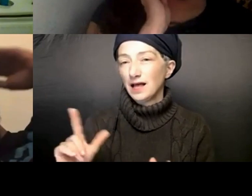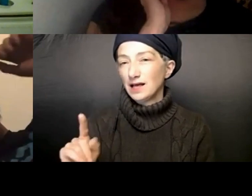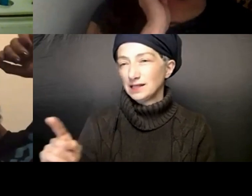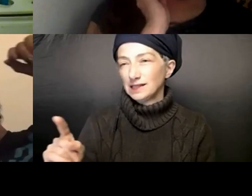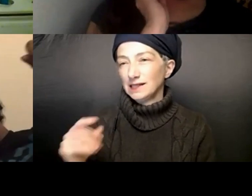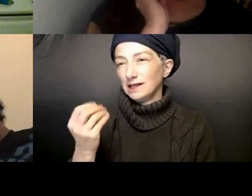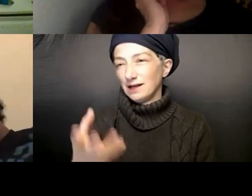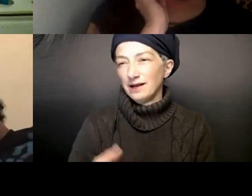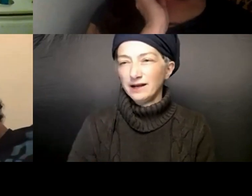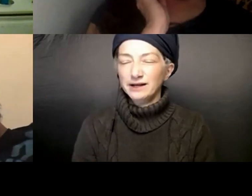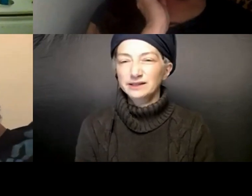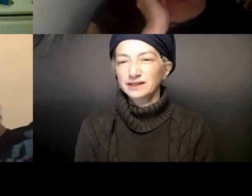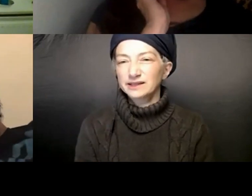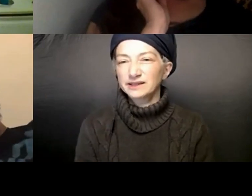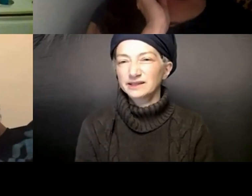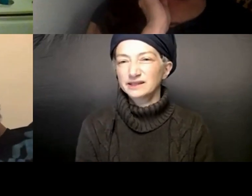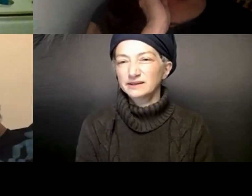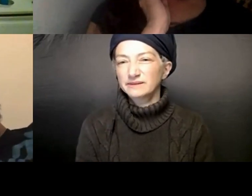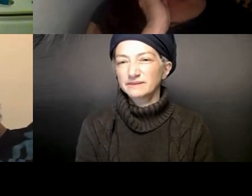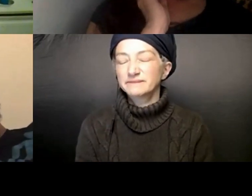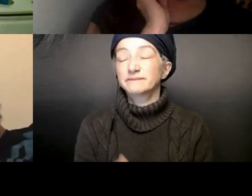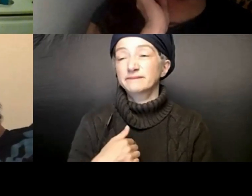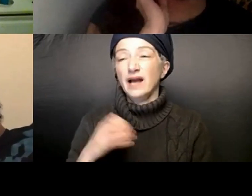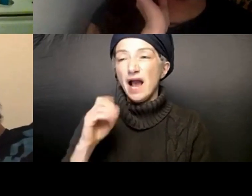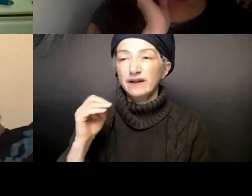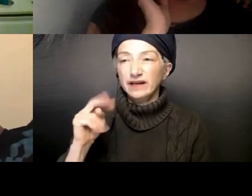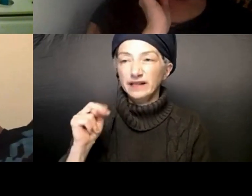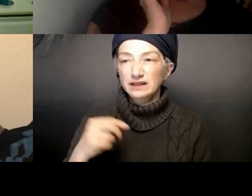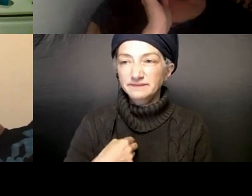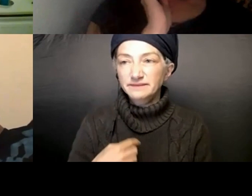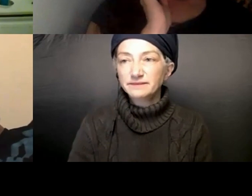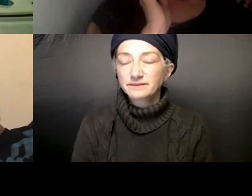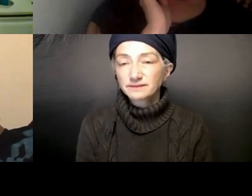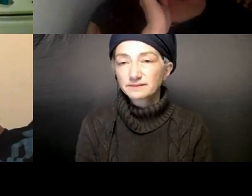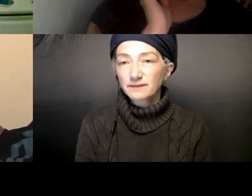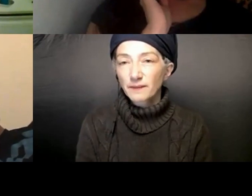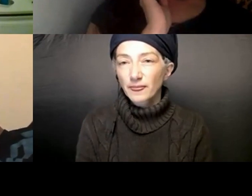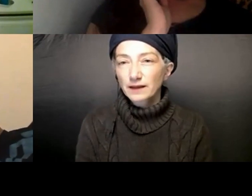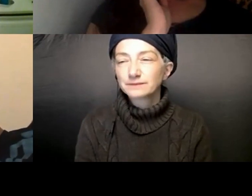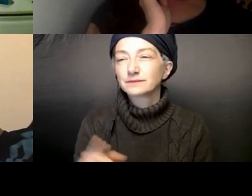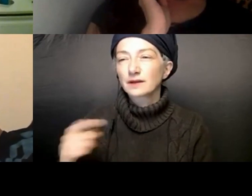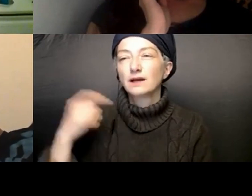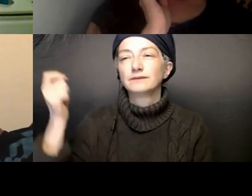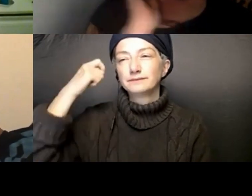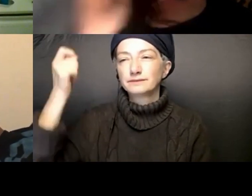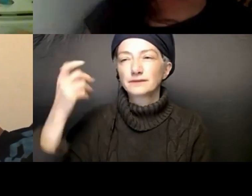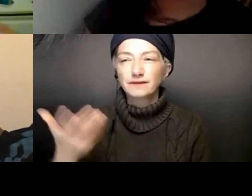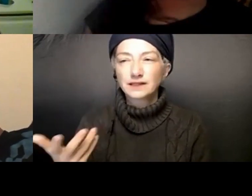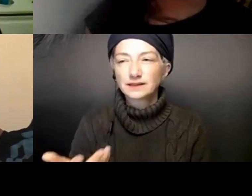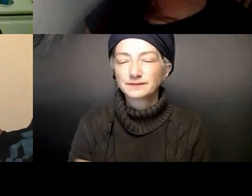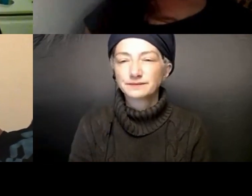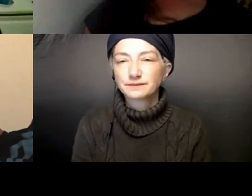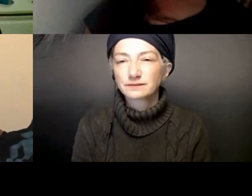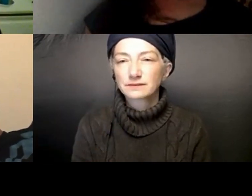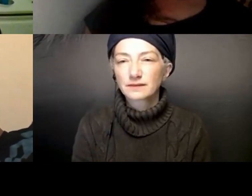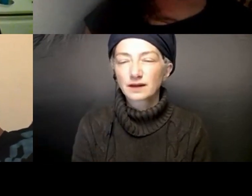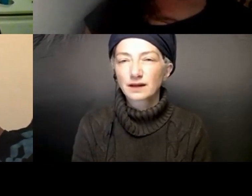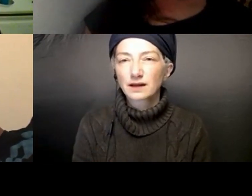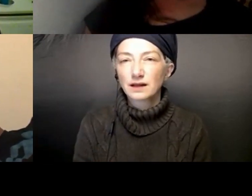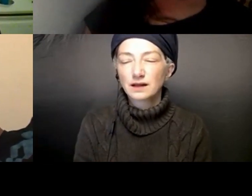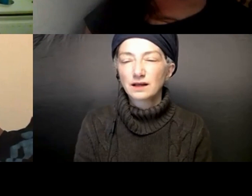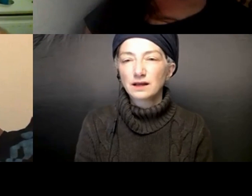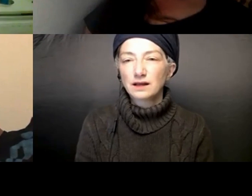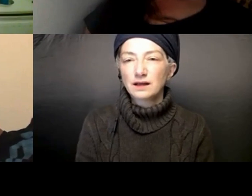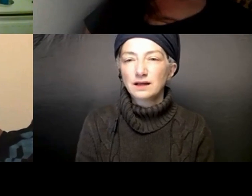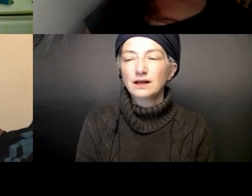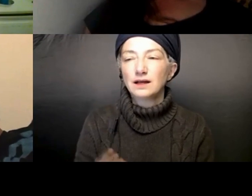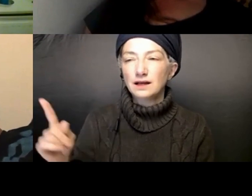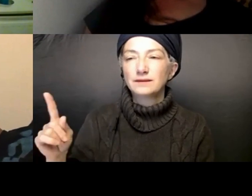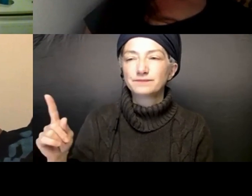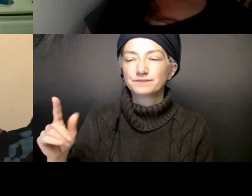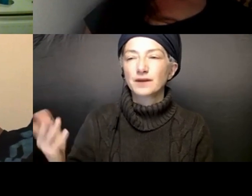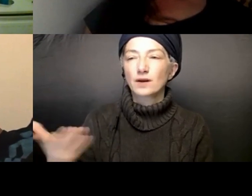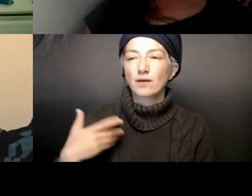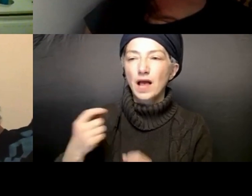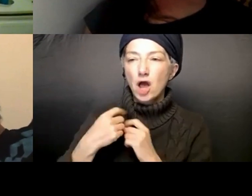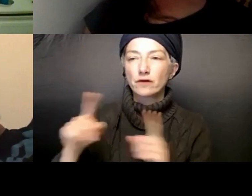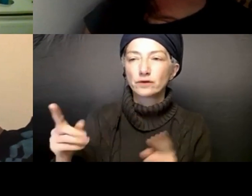Edwin Ramirez: Yes, this is Edwin speaking. This instantly reminded me of this call that I got where I was asked